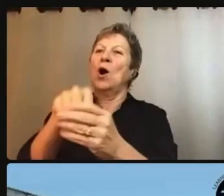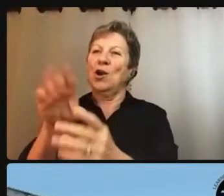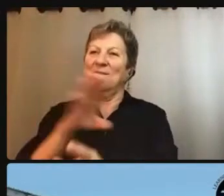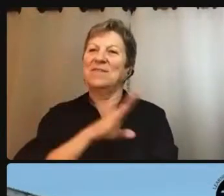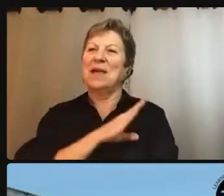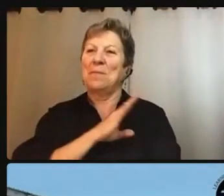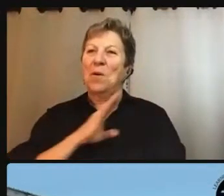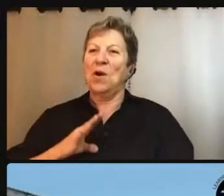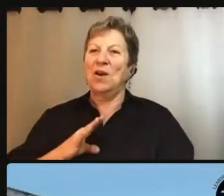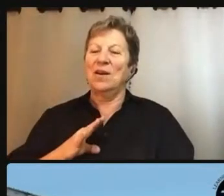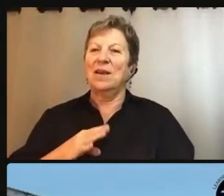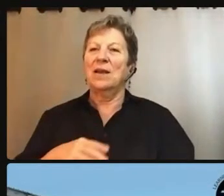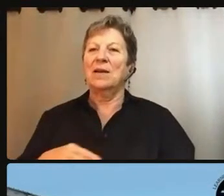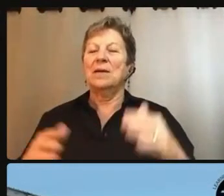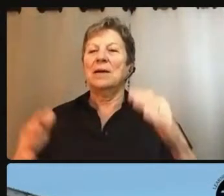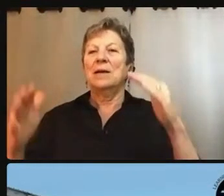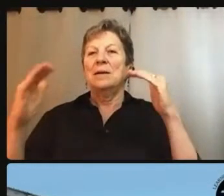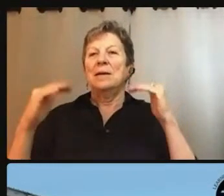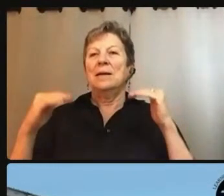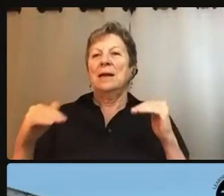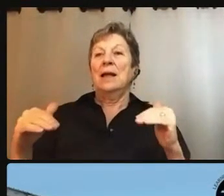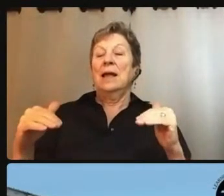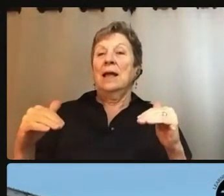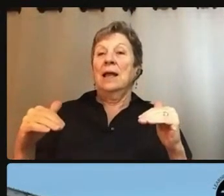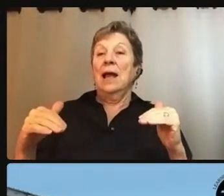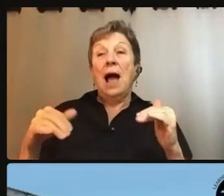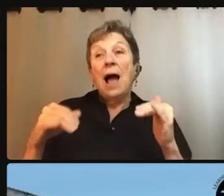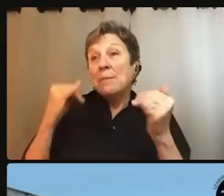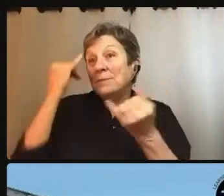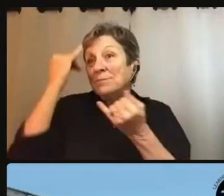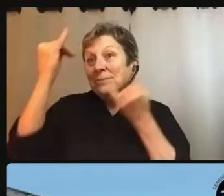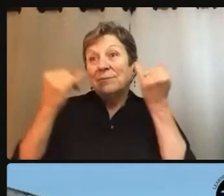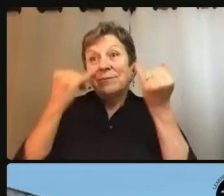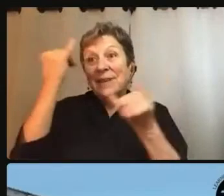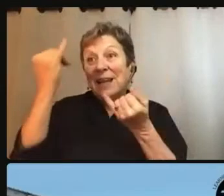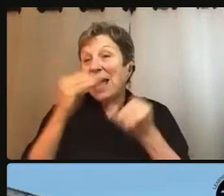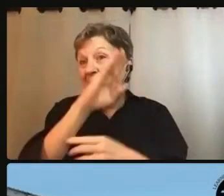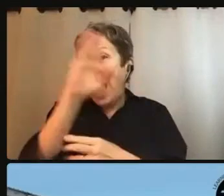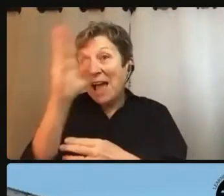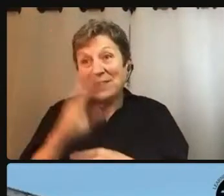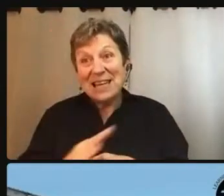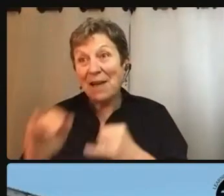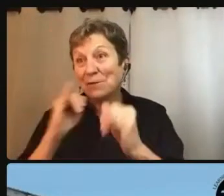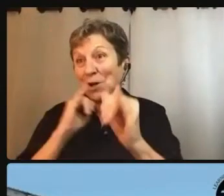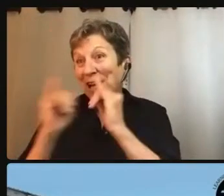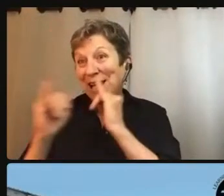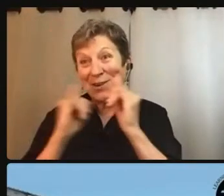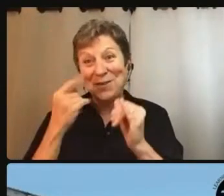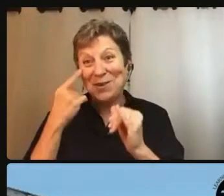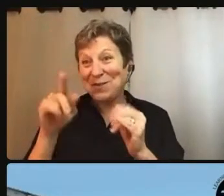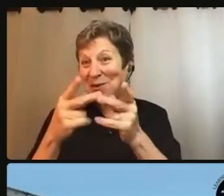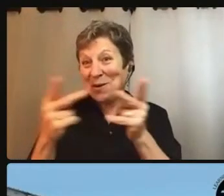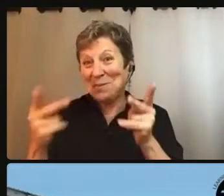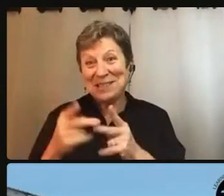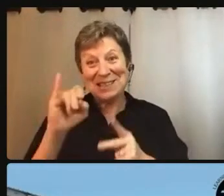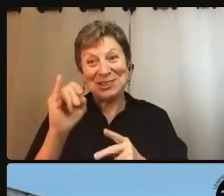YOU KNOW, I WAS A PART OF THIS